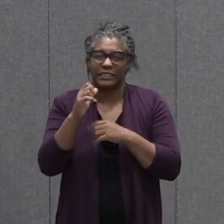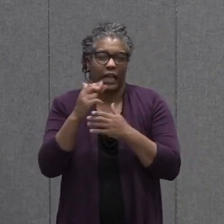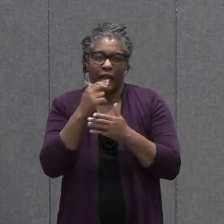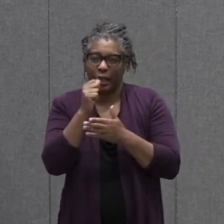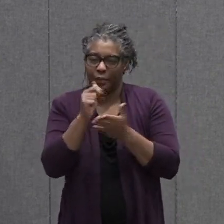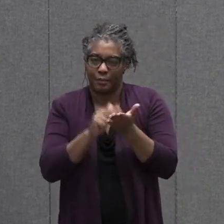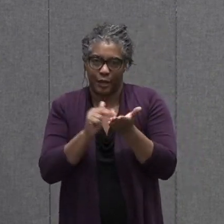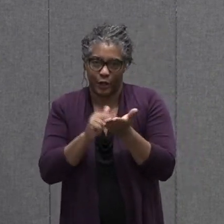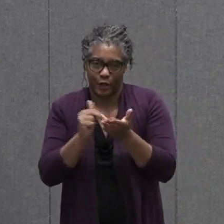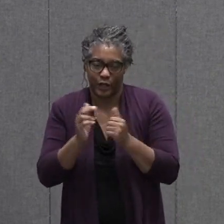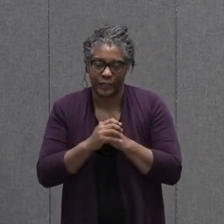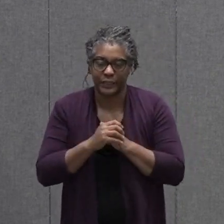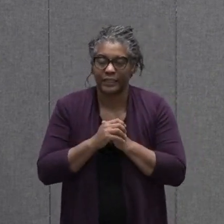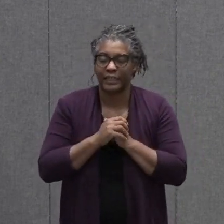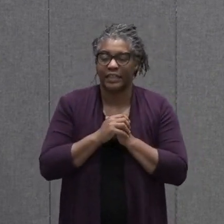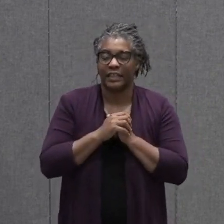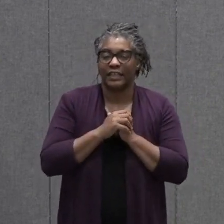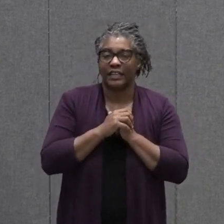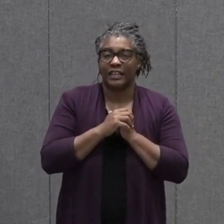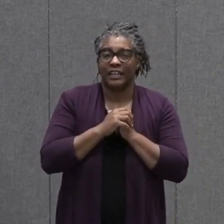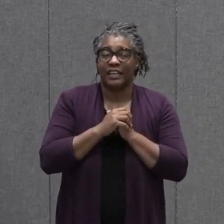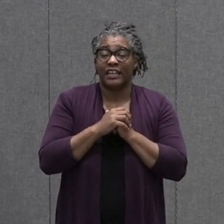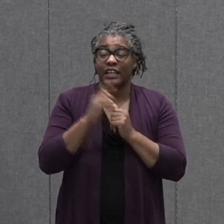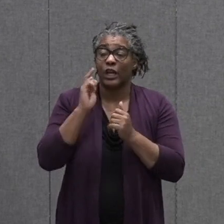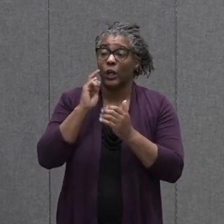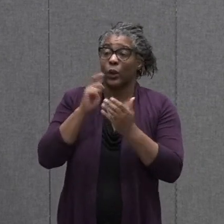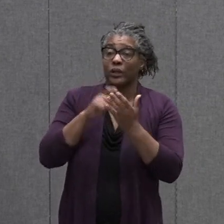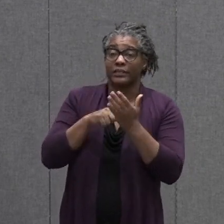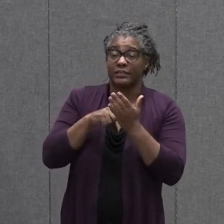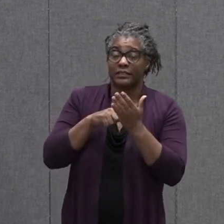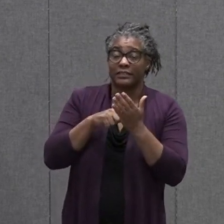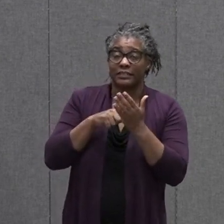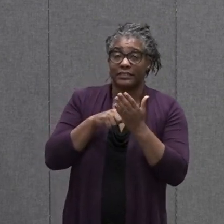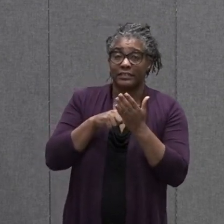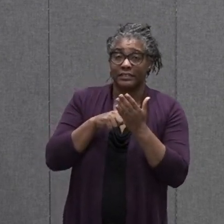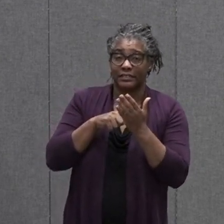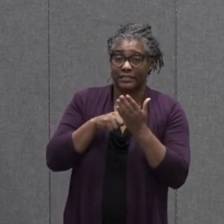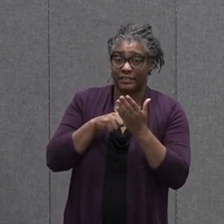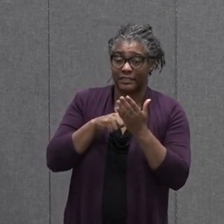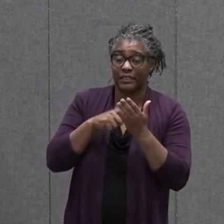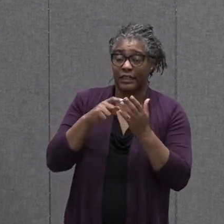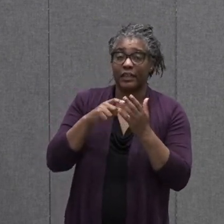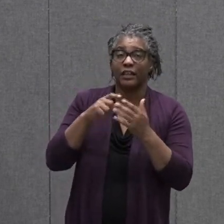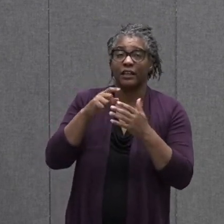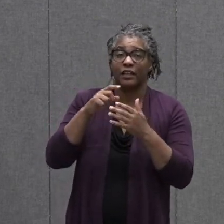because he was ready to sit down too. Even though he was getting tired,